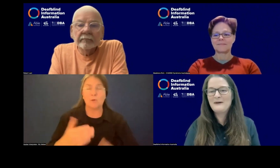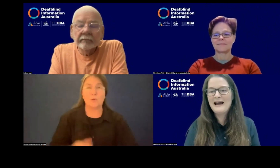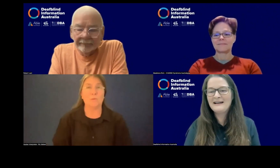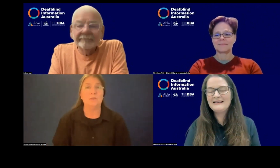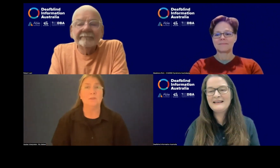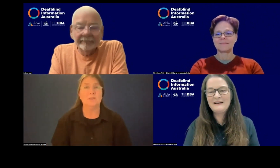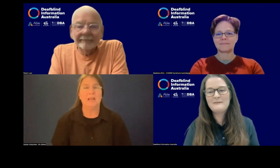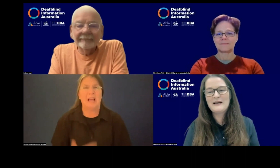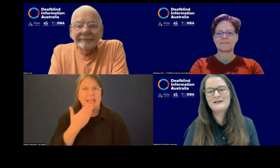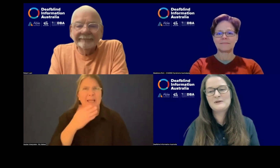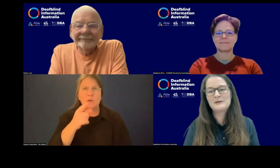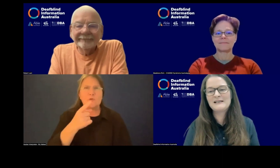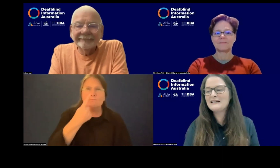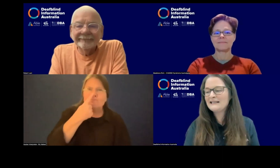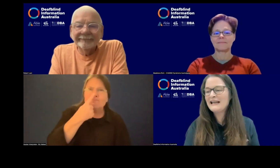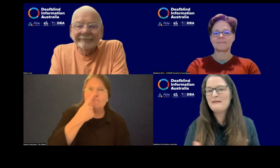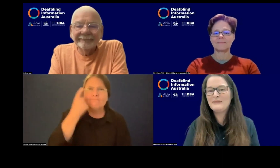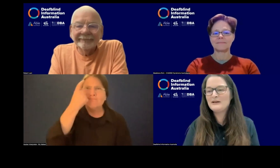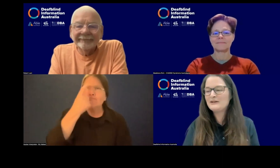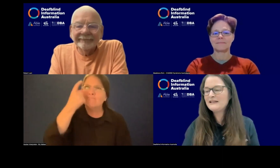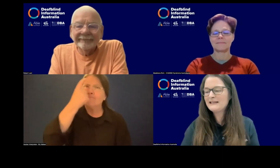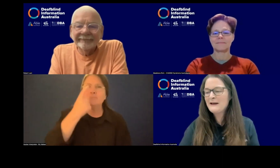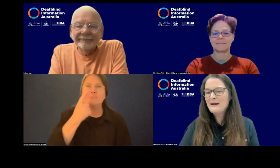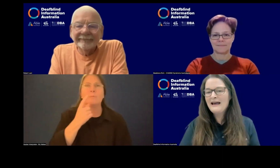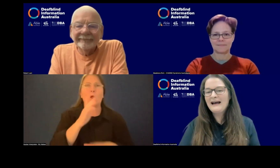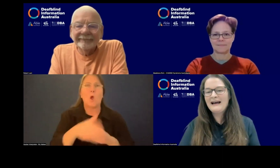Around the information that was presented, and beyond.